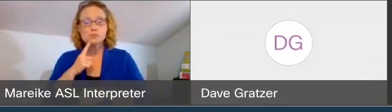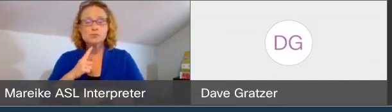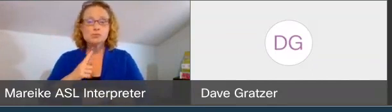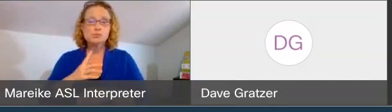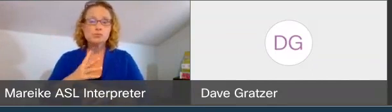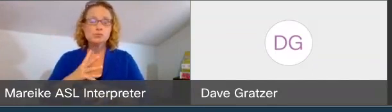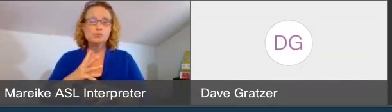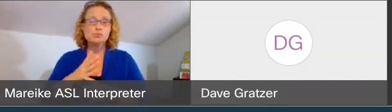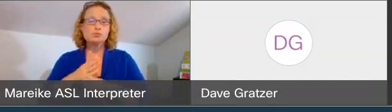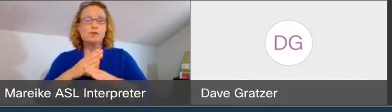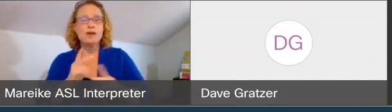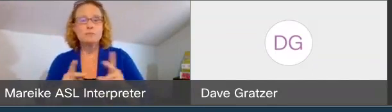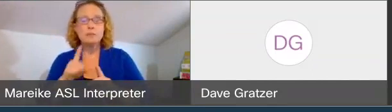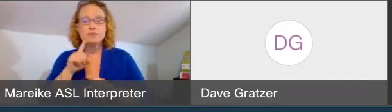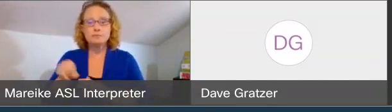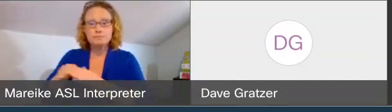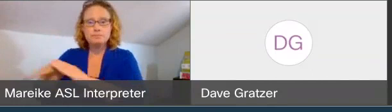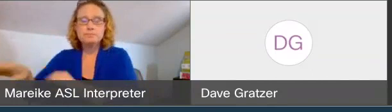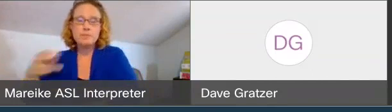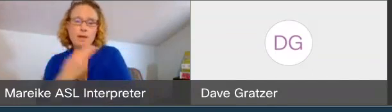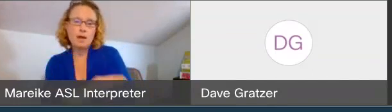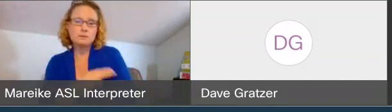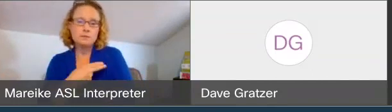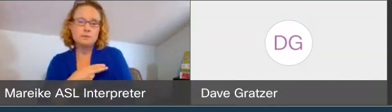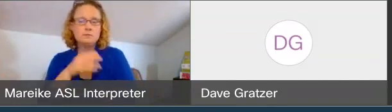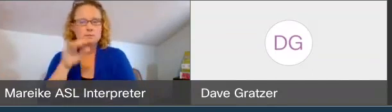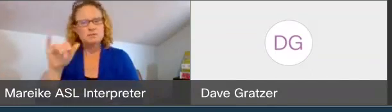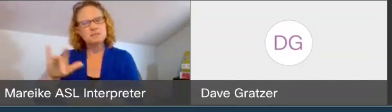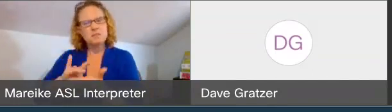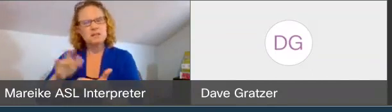out of the hospital. And that's what clinical services were focused on. So